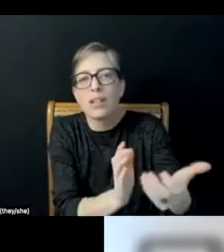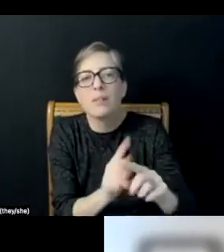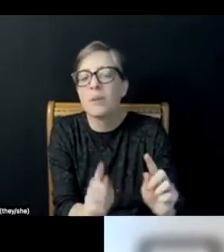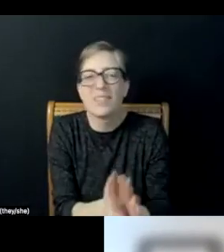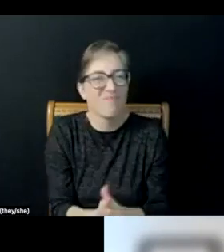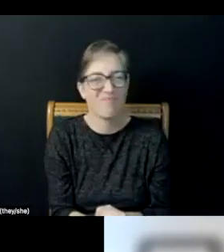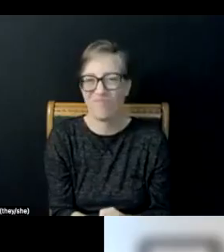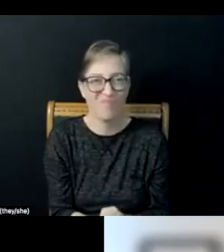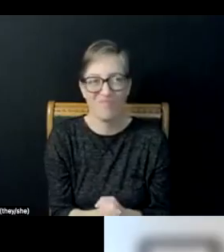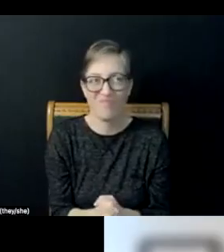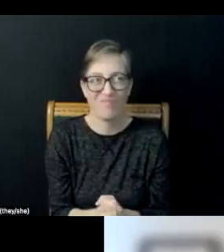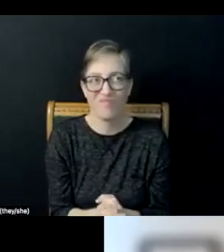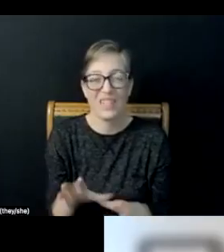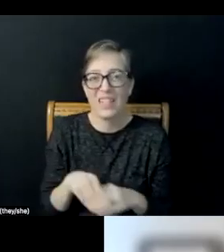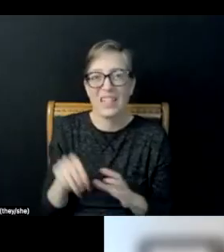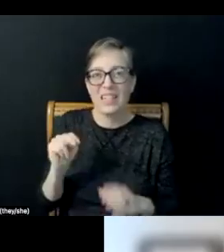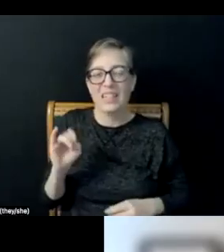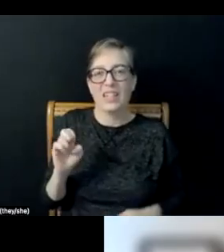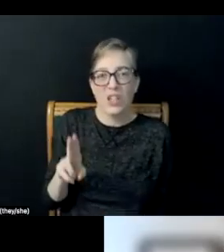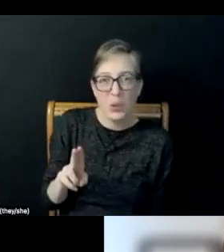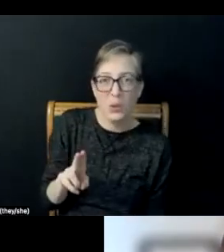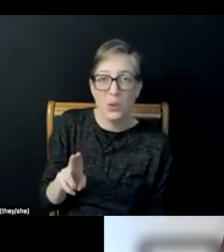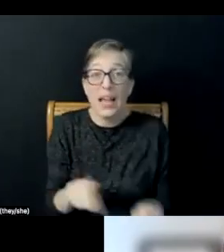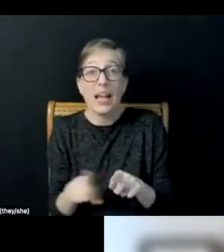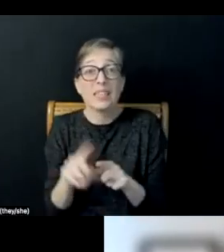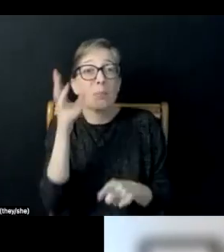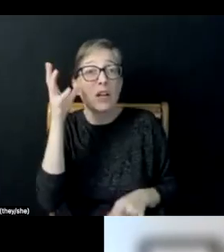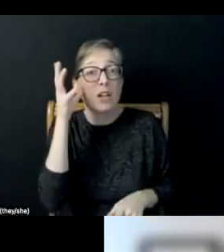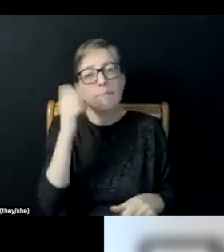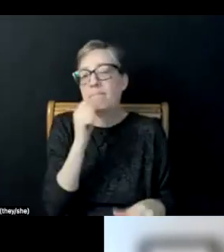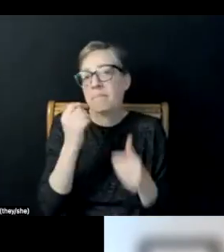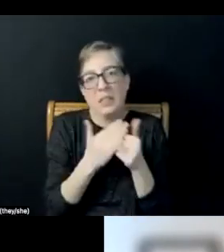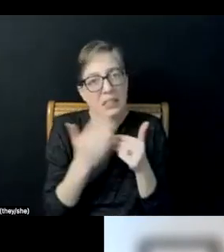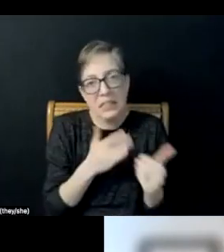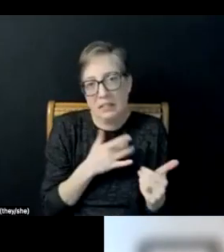it is not easy to feel like you belong there. Because especially if they are doing